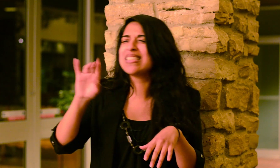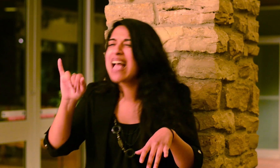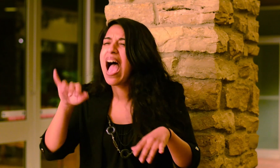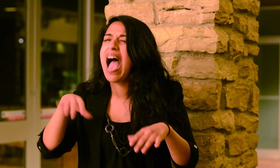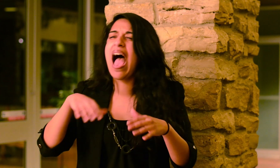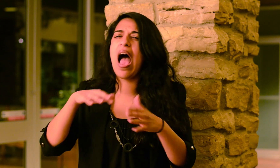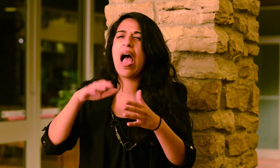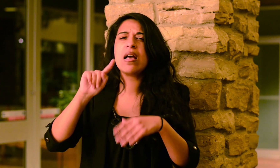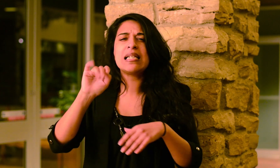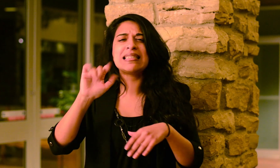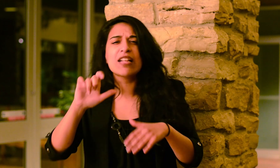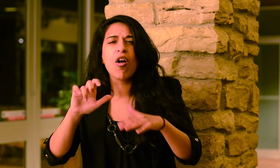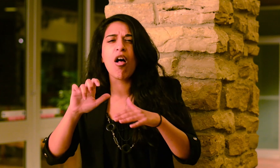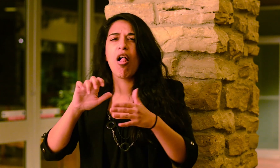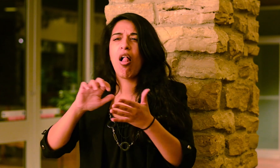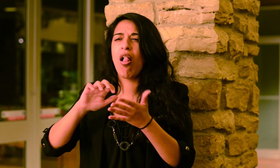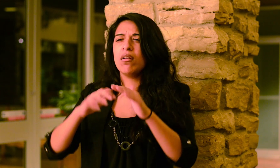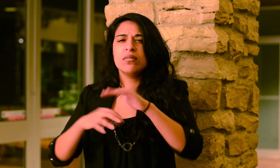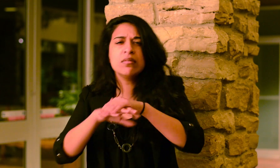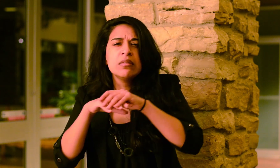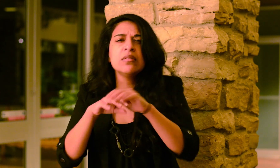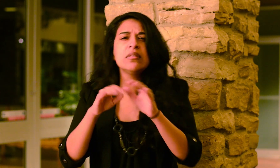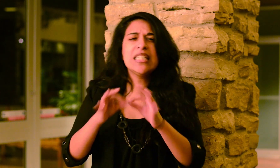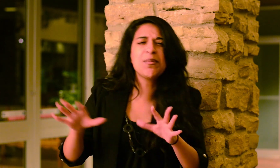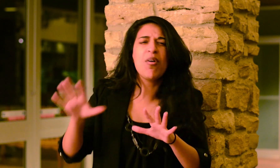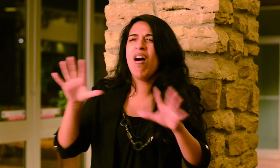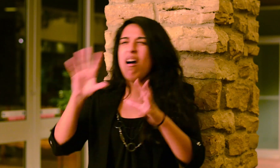certified deaf interpreters, tactile interpreters.